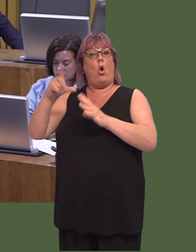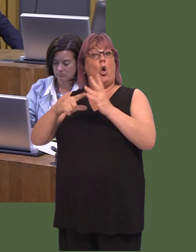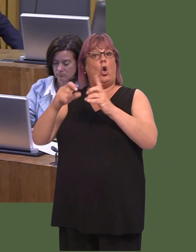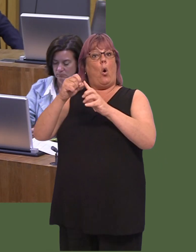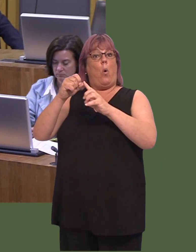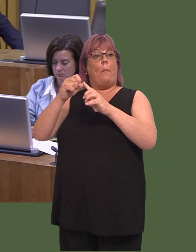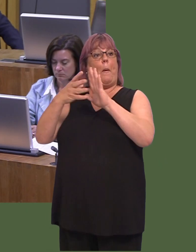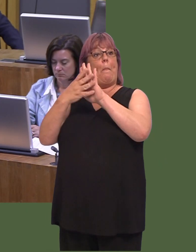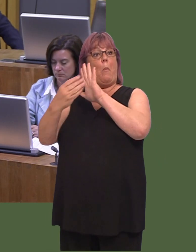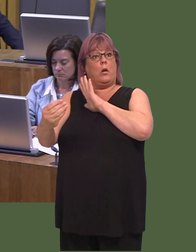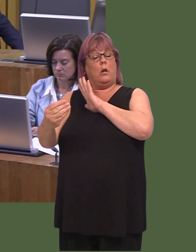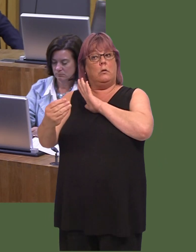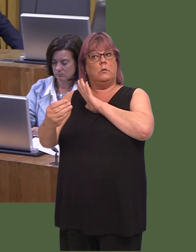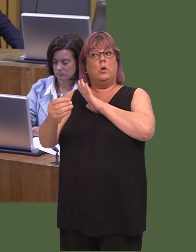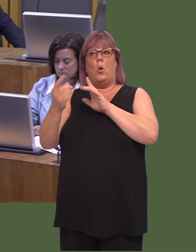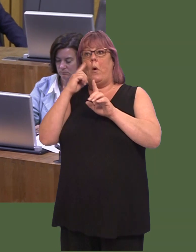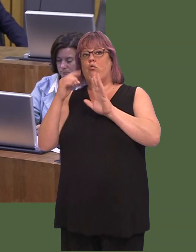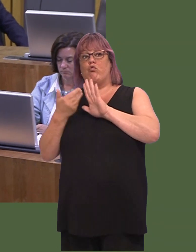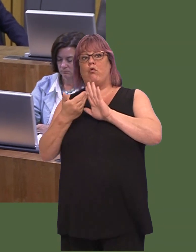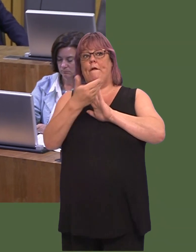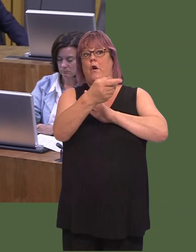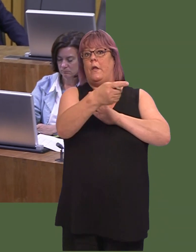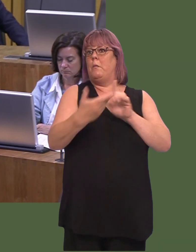establish a co-operative model to Social Business Wales, because we want to make sure that we